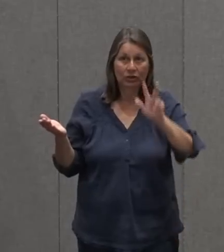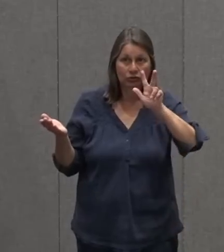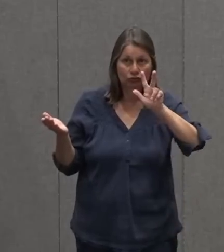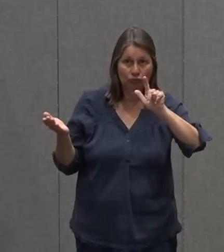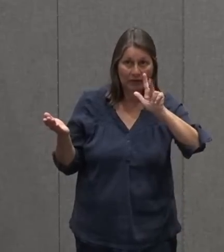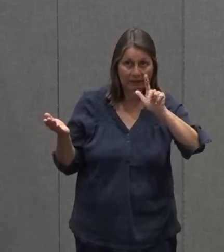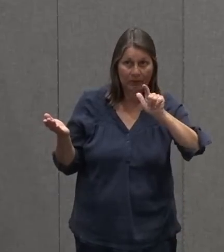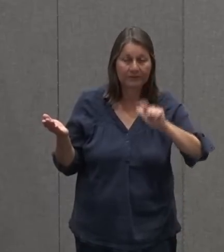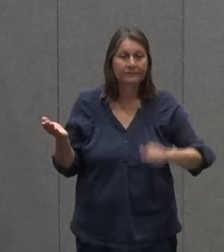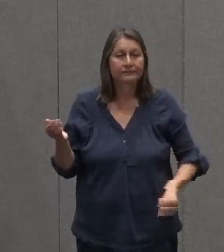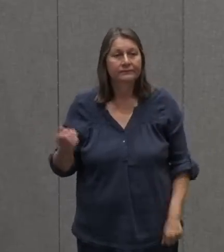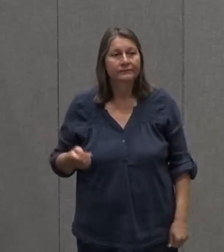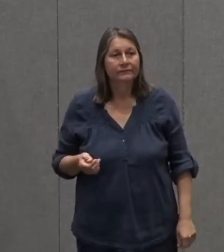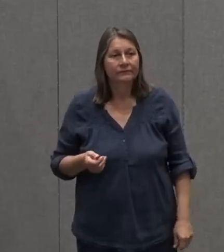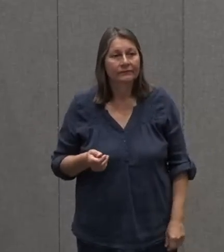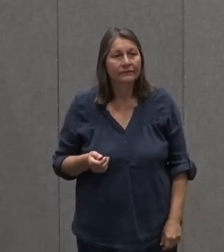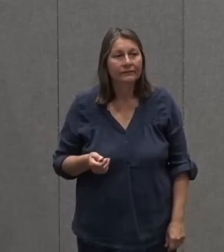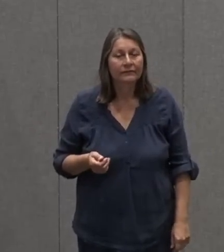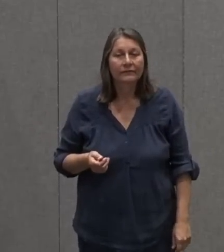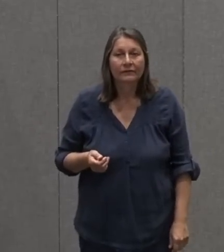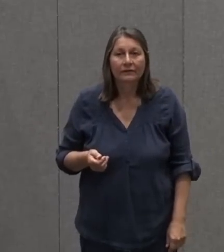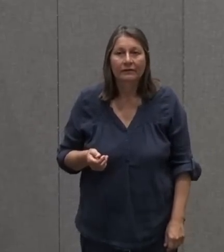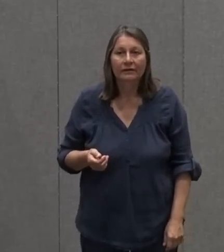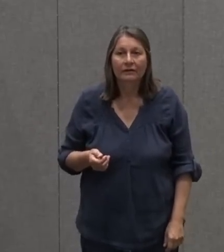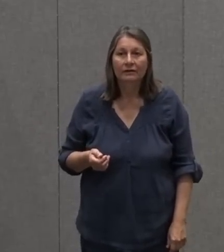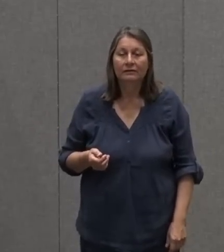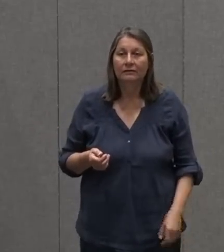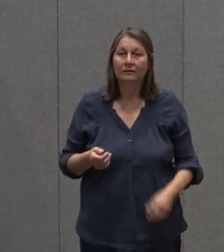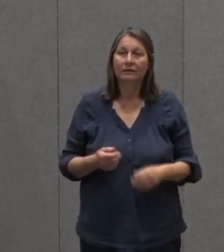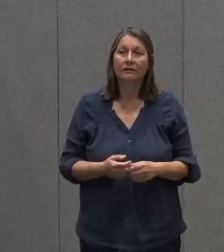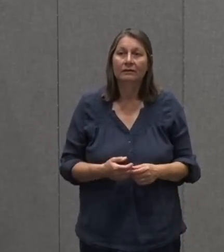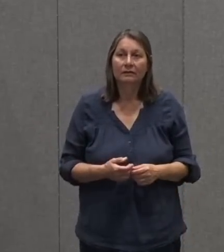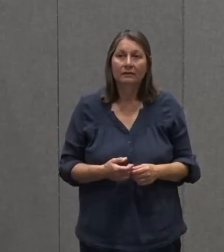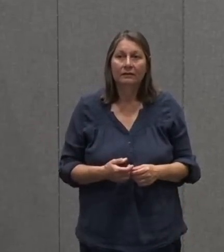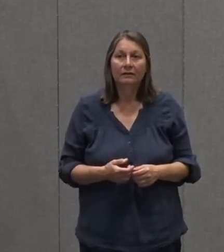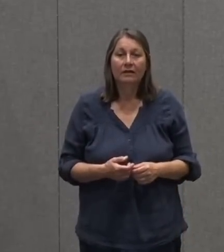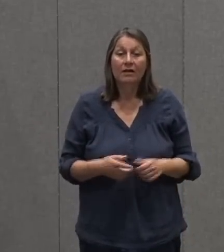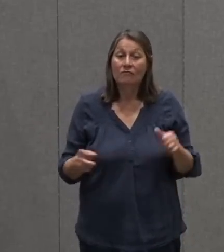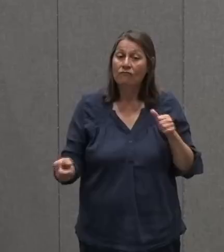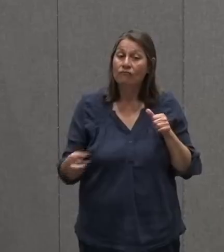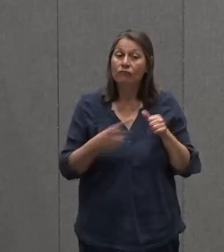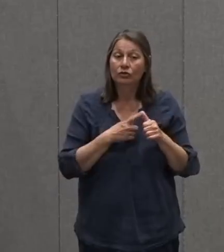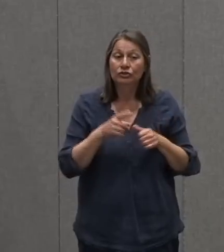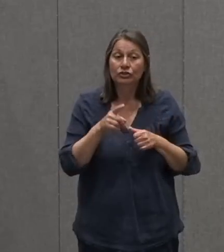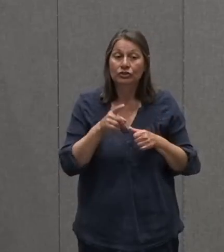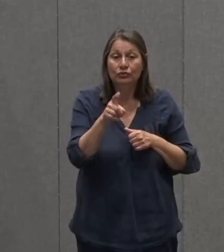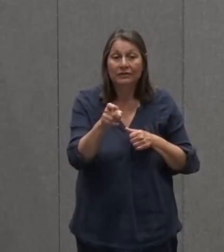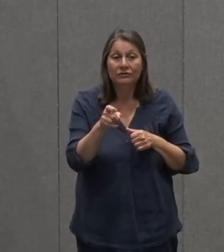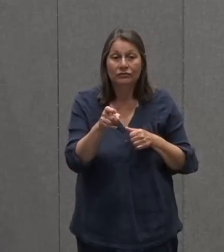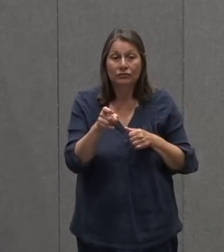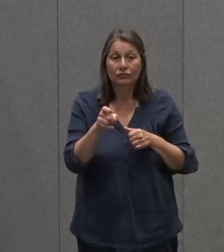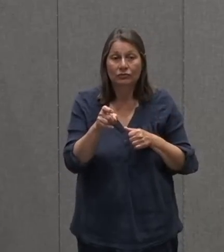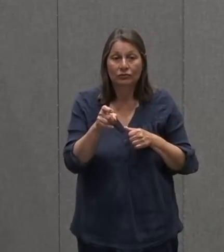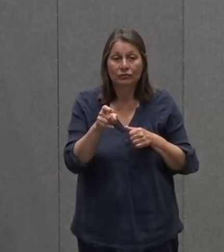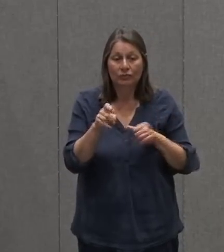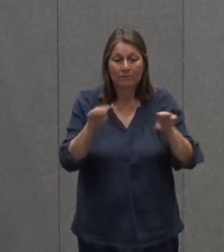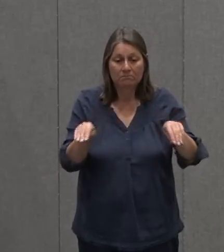The very first thing I want us to do is I want us to order those numbers. I want them from smallest to largest.